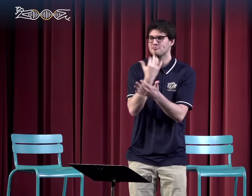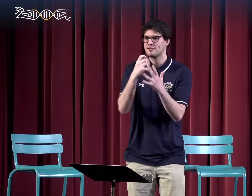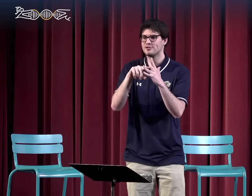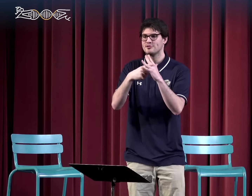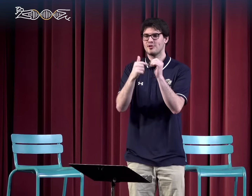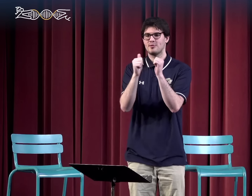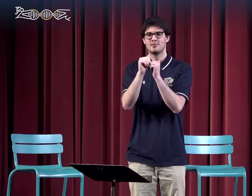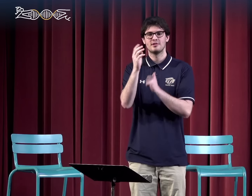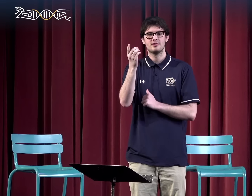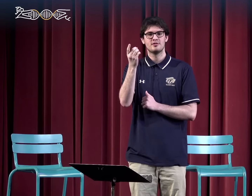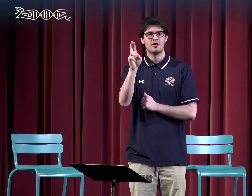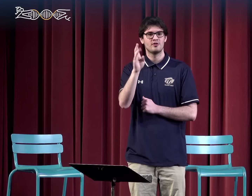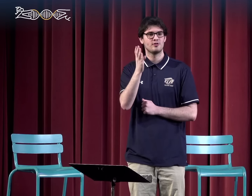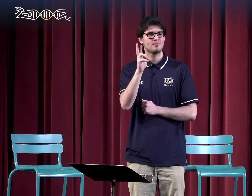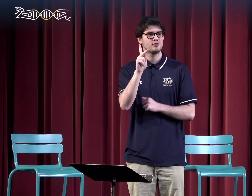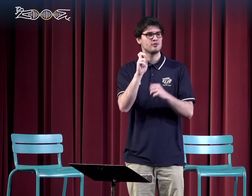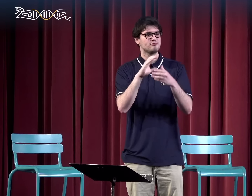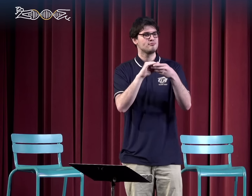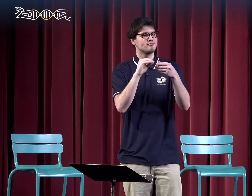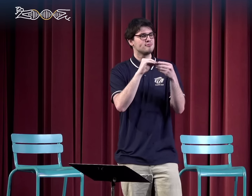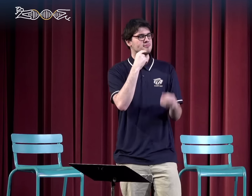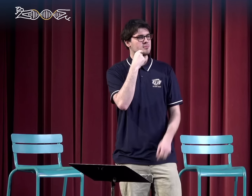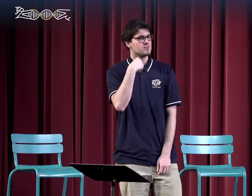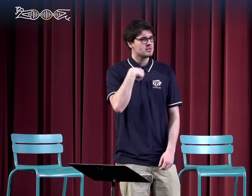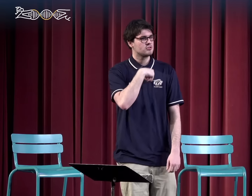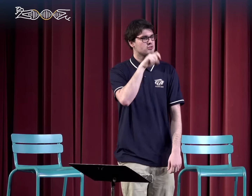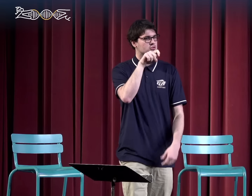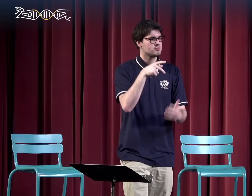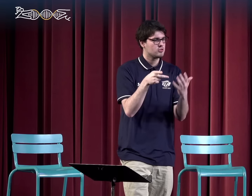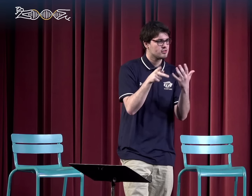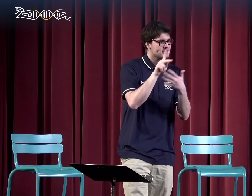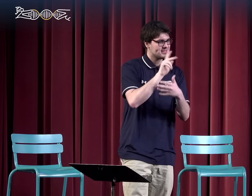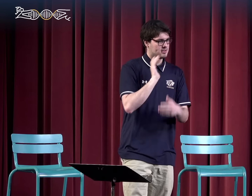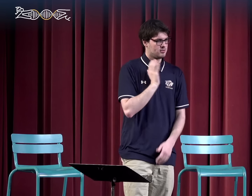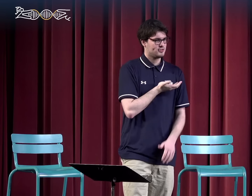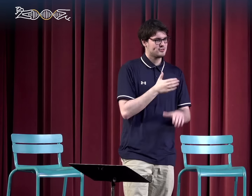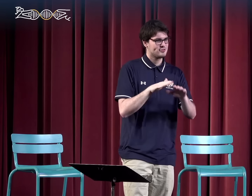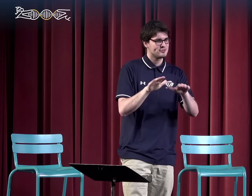I'm going to start with what Dr. Braun mentioned -- Dr. Burke mentioned